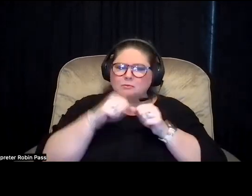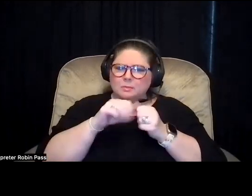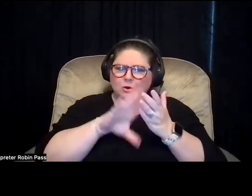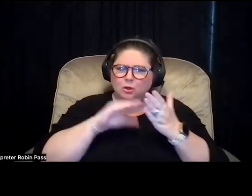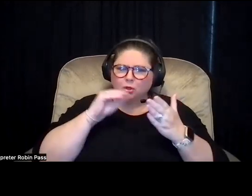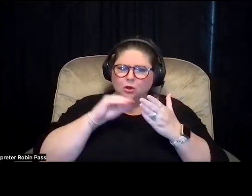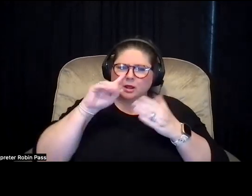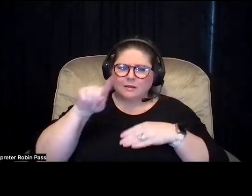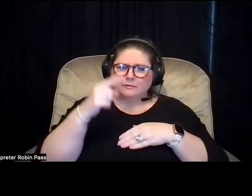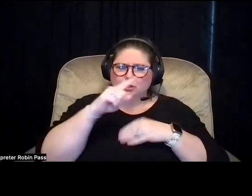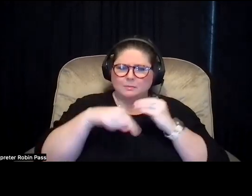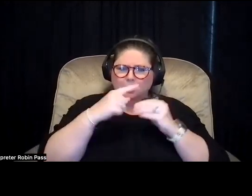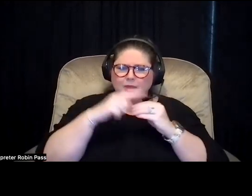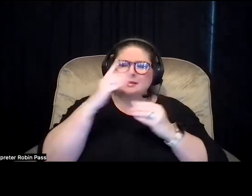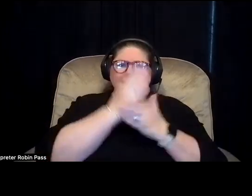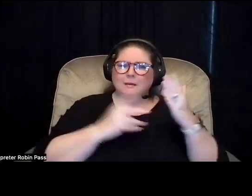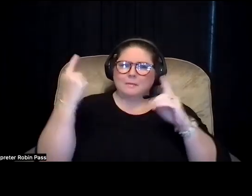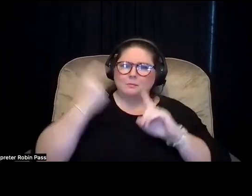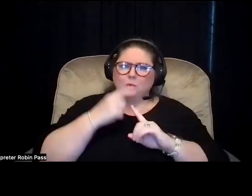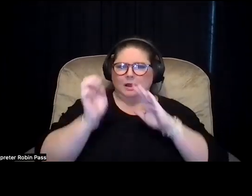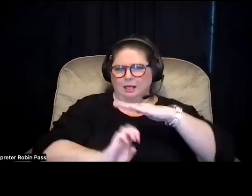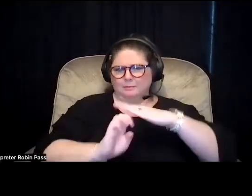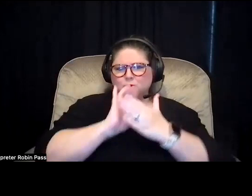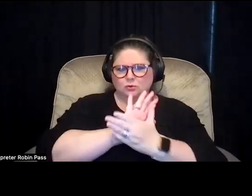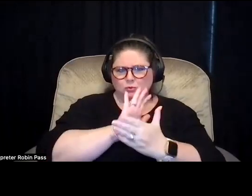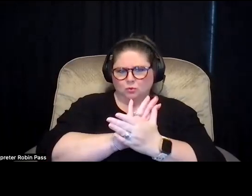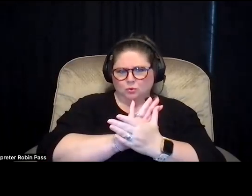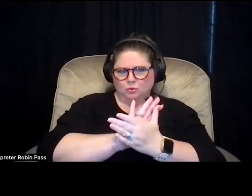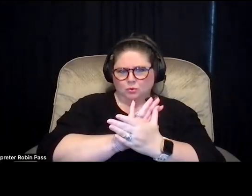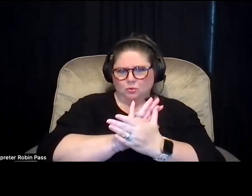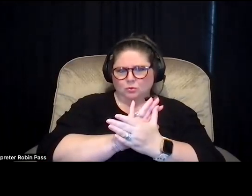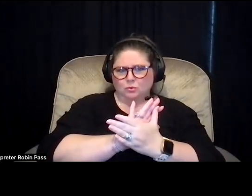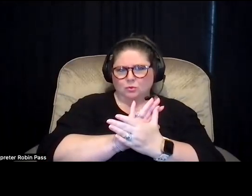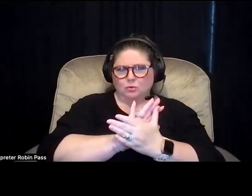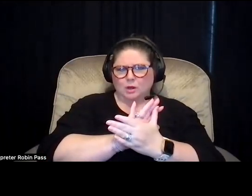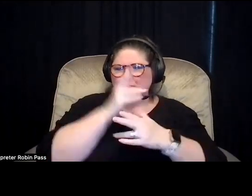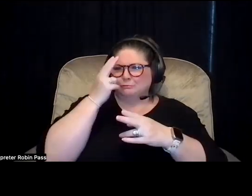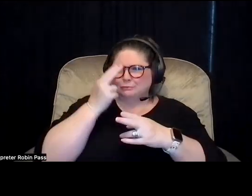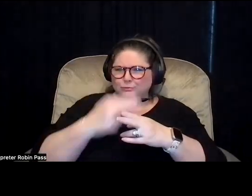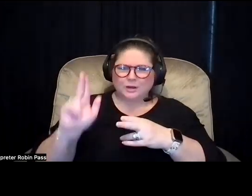at some point in elementary school but it was a very brief explanation about